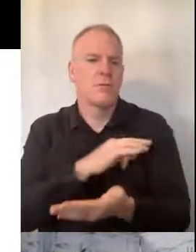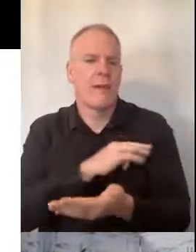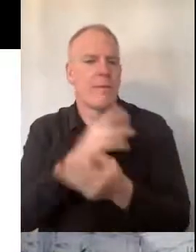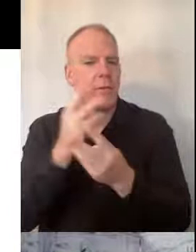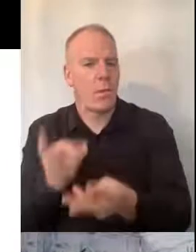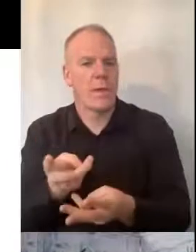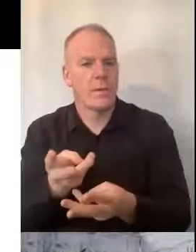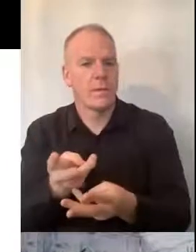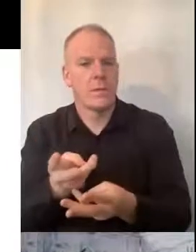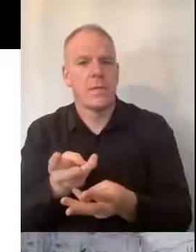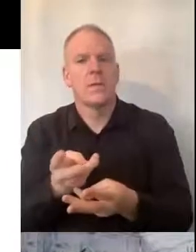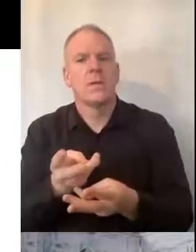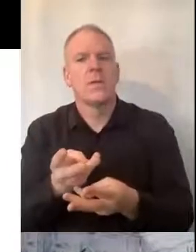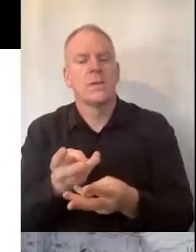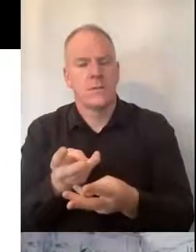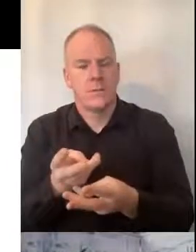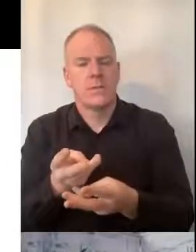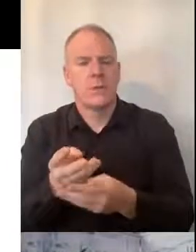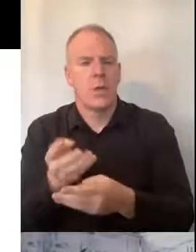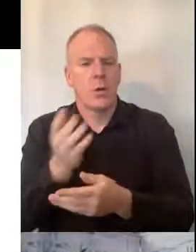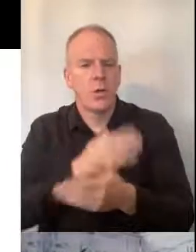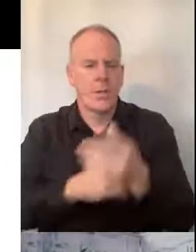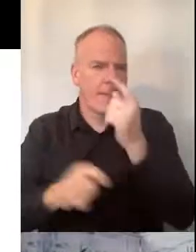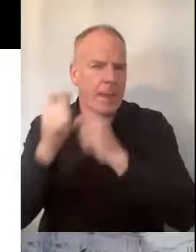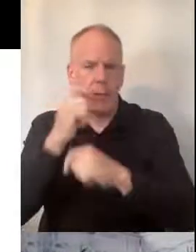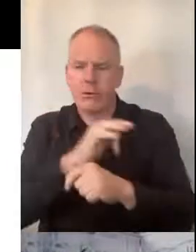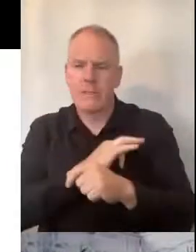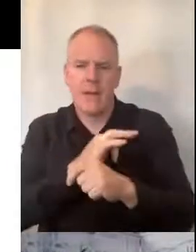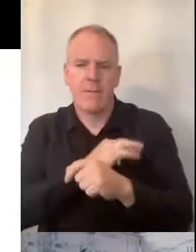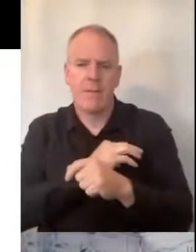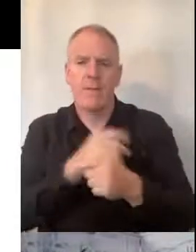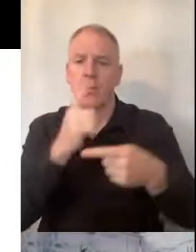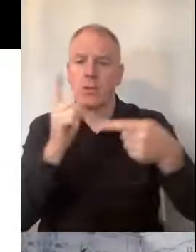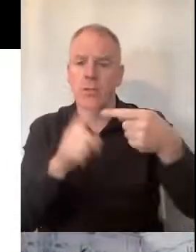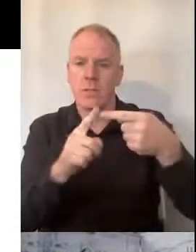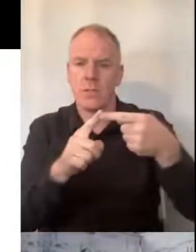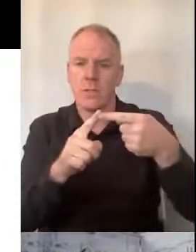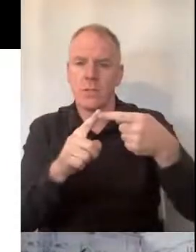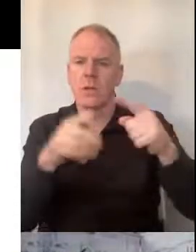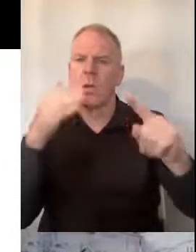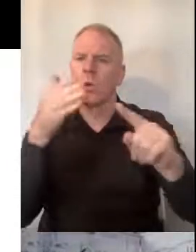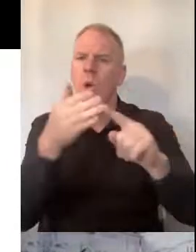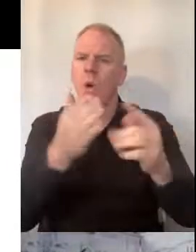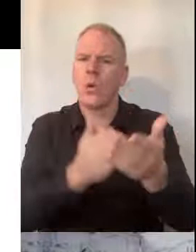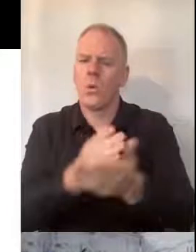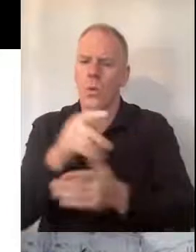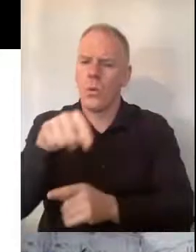Be pensive and think of these things yourself. So the first one there is. What are your goals for the workshop?